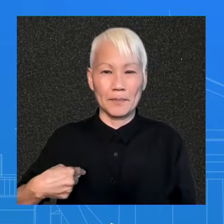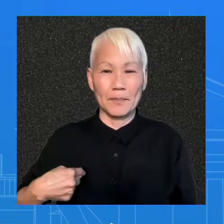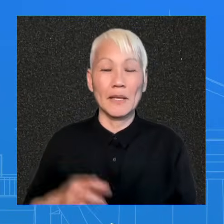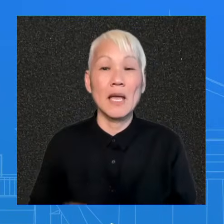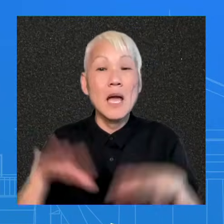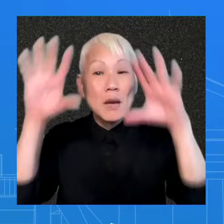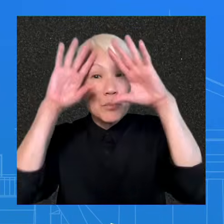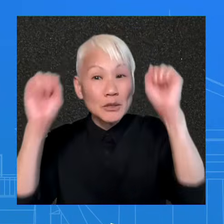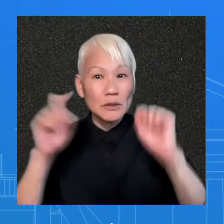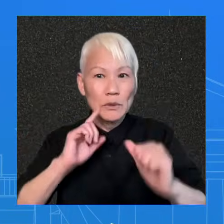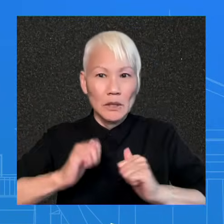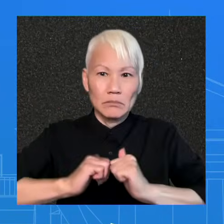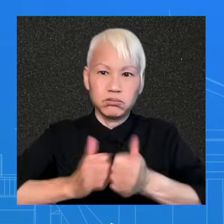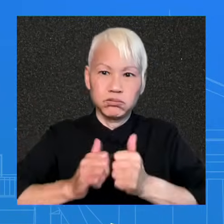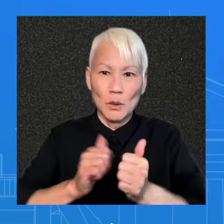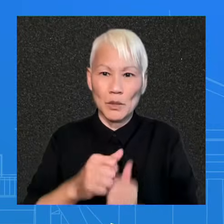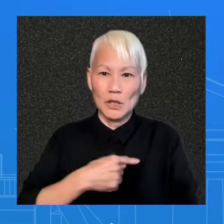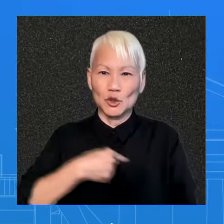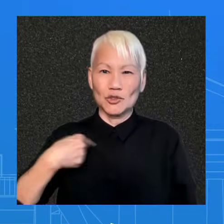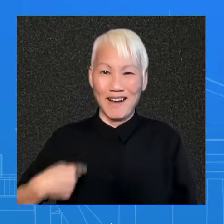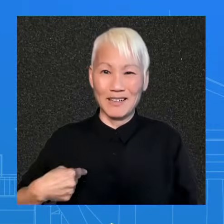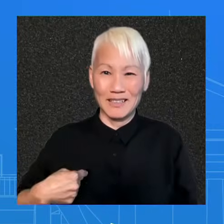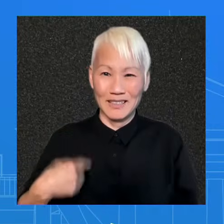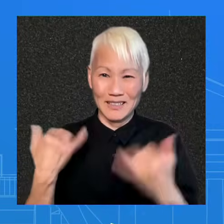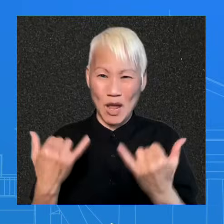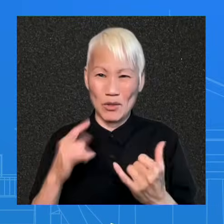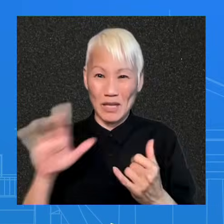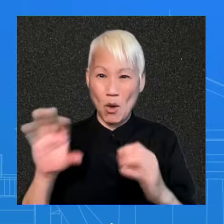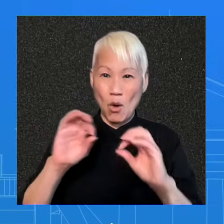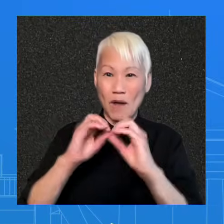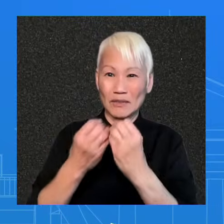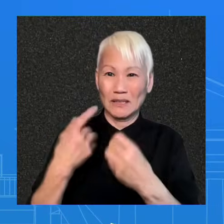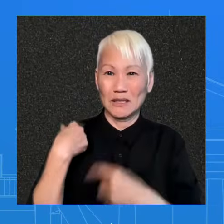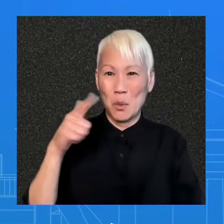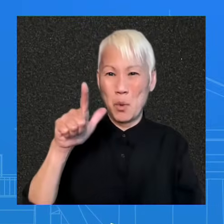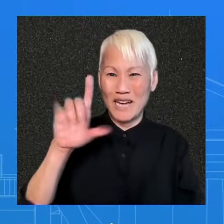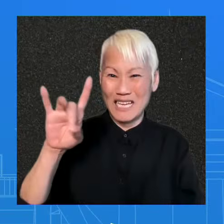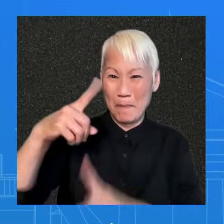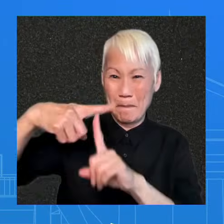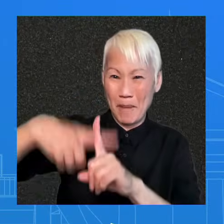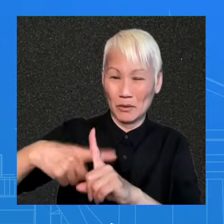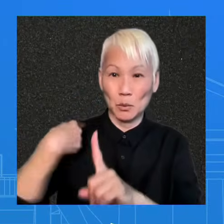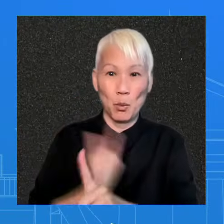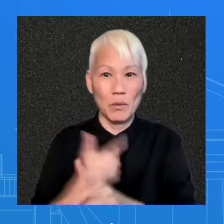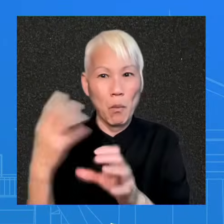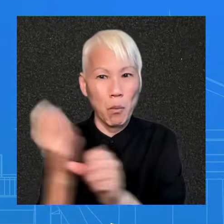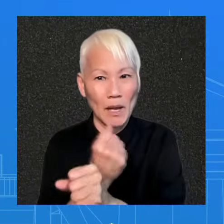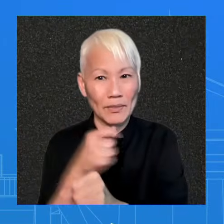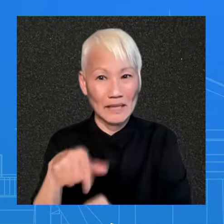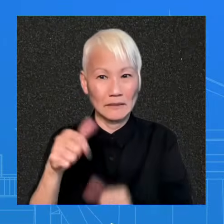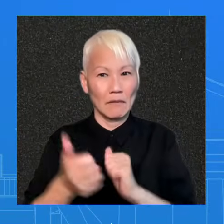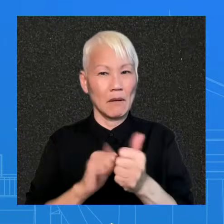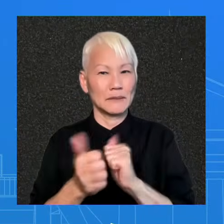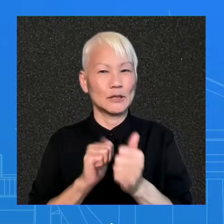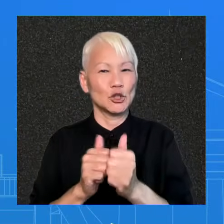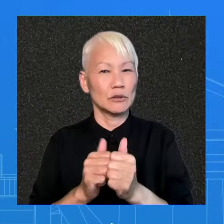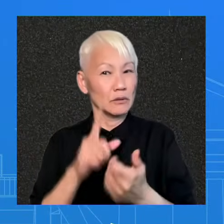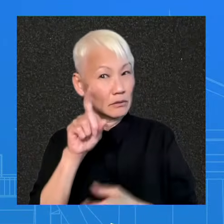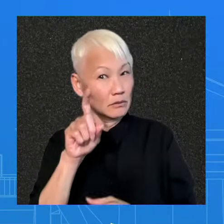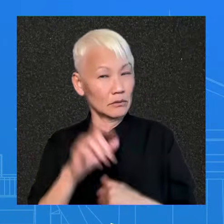He's been in office 28 months. Are we winning the competition? Ms. Jean-Pierre: So, I would point you to the 800,000 manufacturing jobs that were created here.